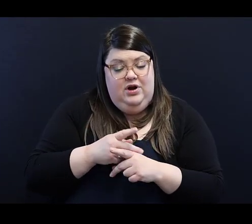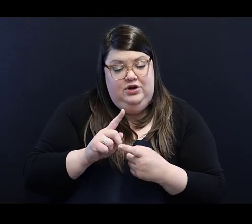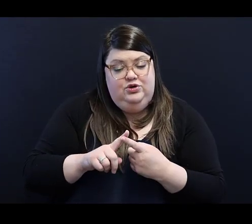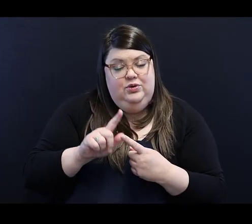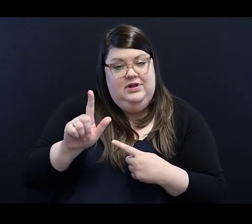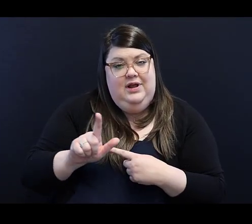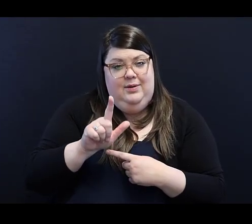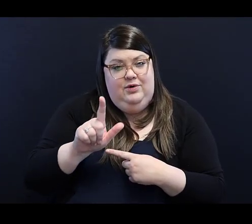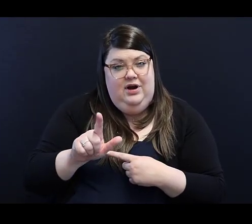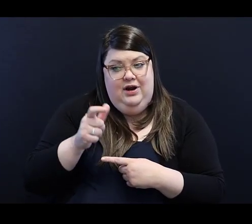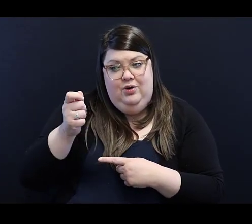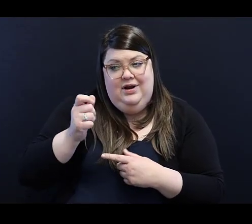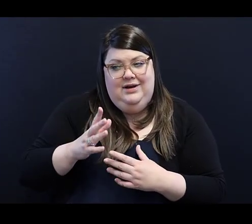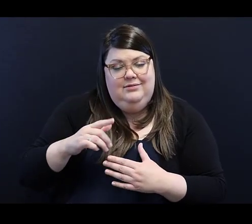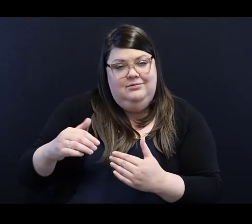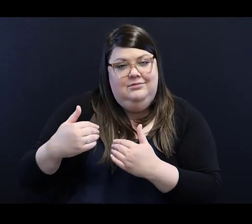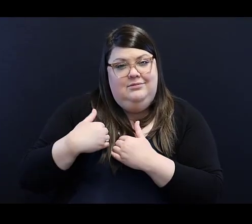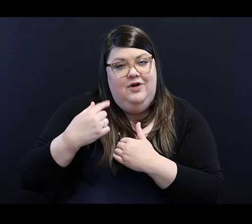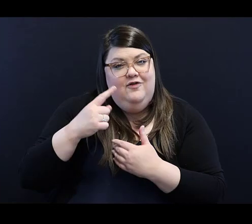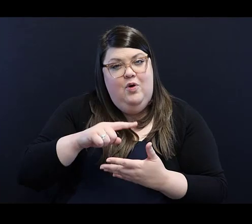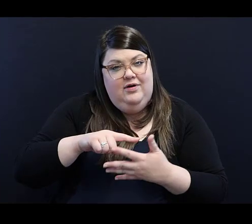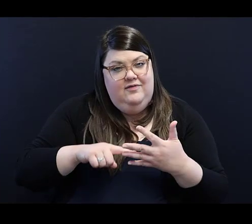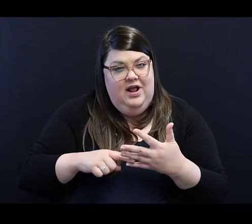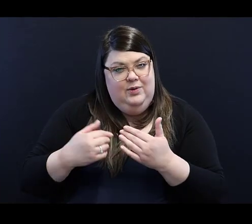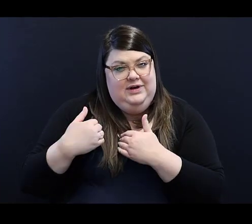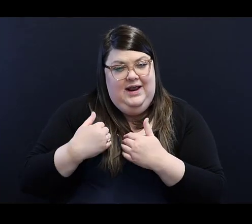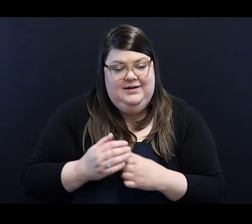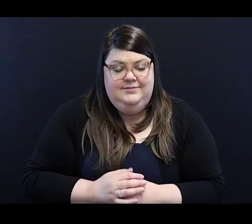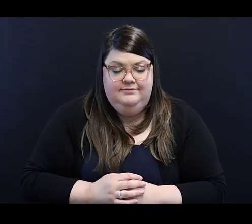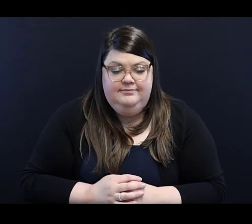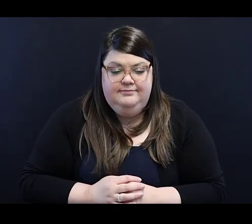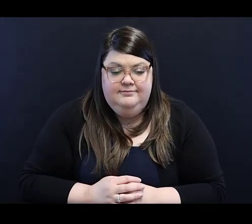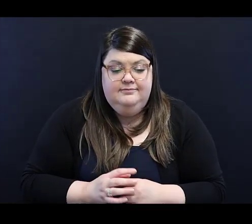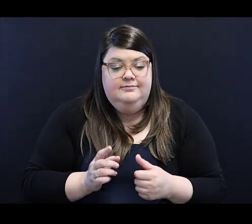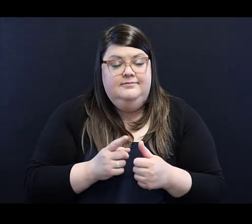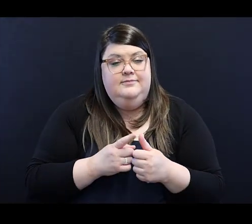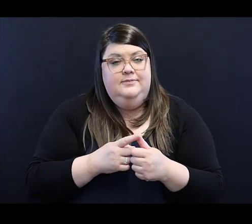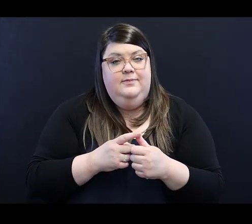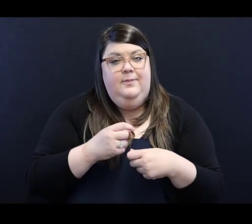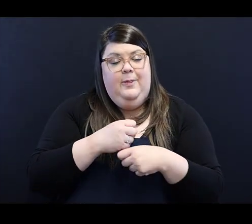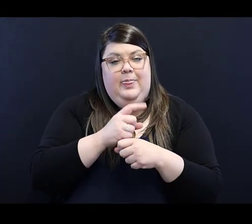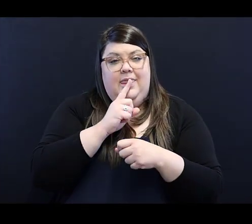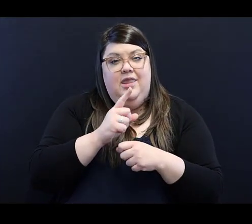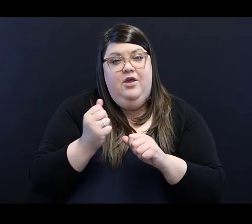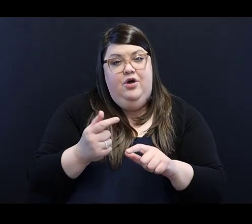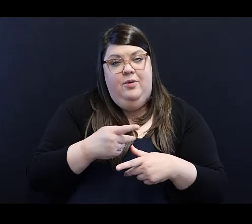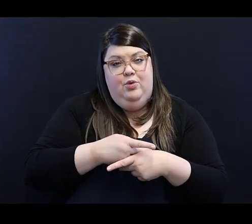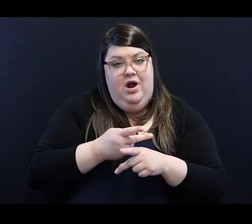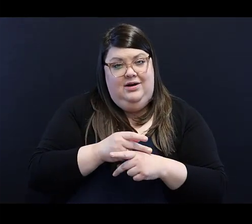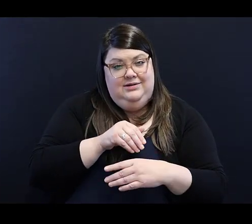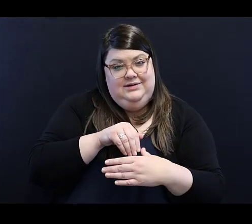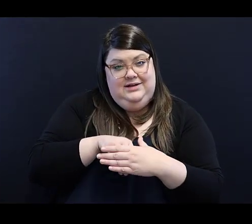grantees are responsible for the following tasks: Ensure all products are accessible and